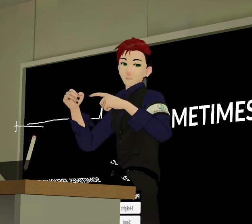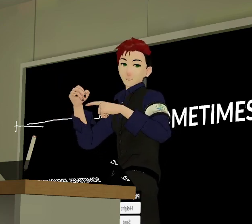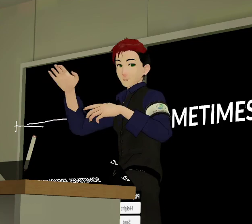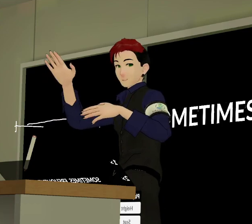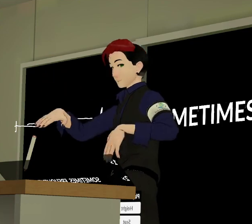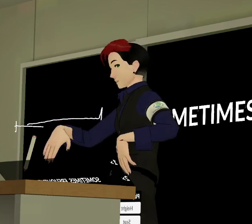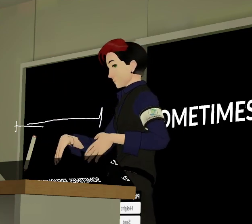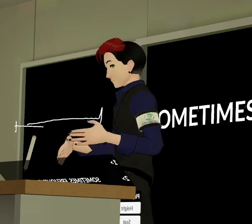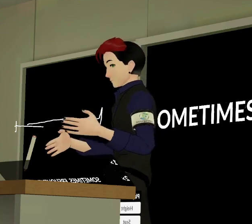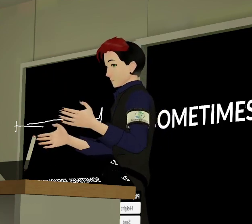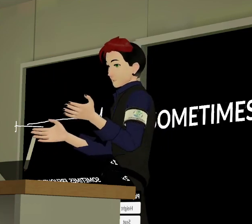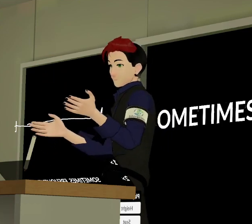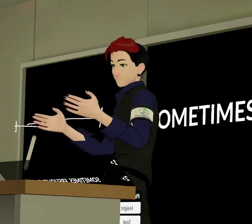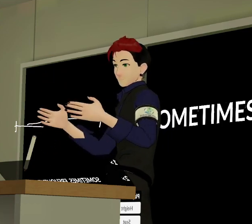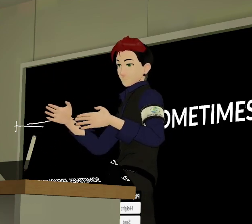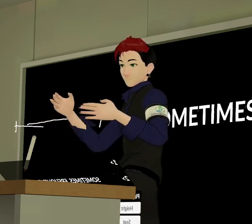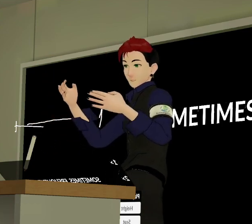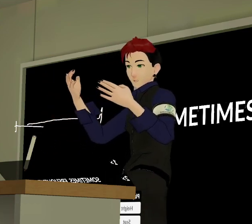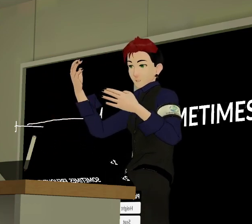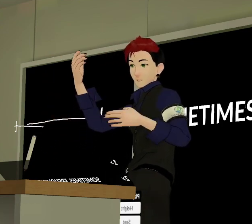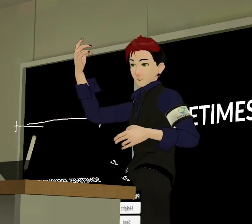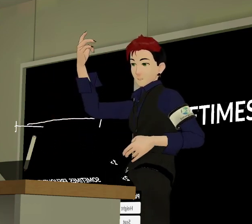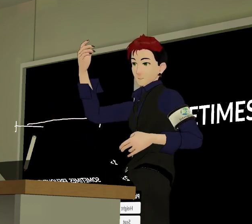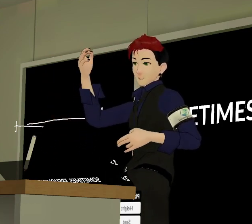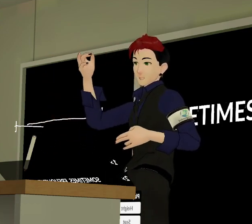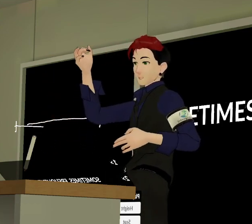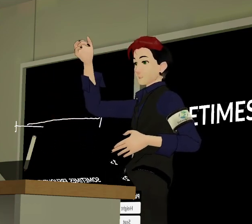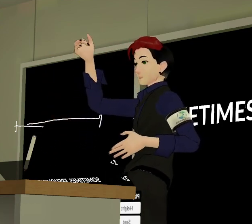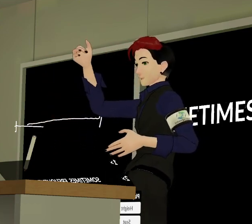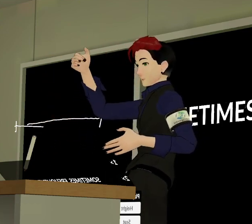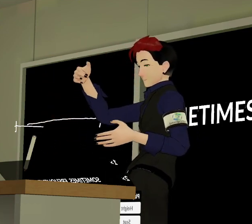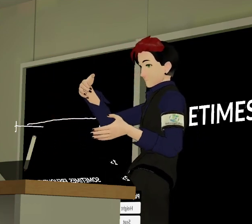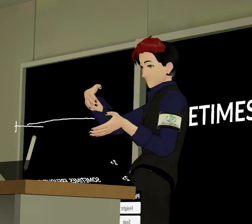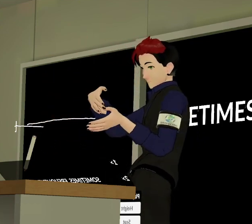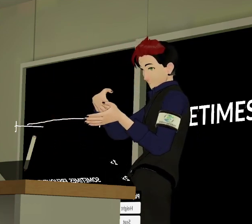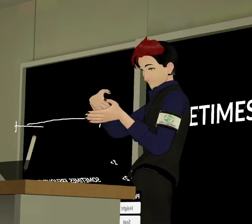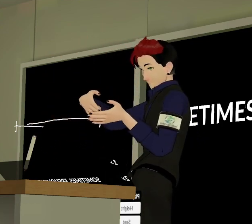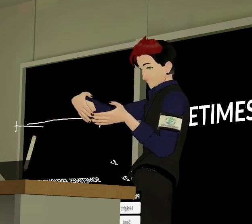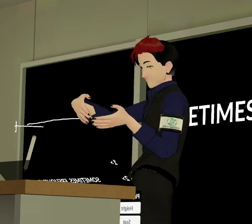an english word for it anyway uh the concept of it